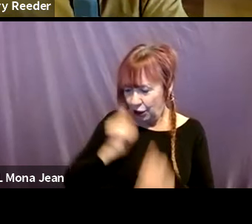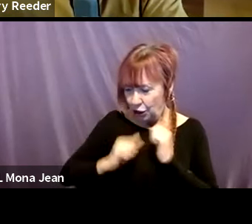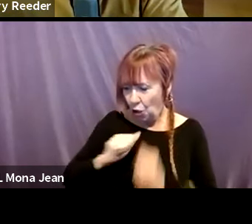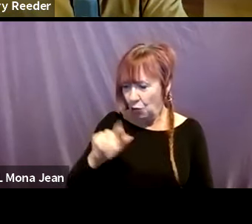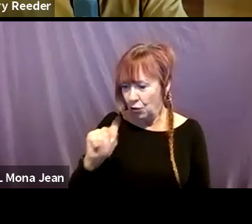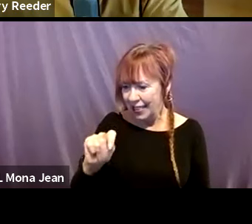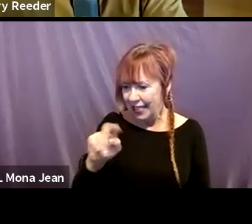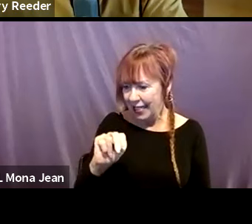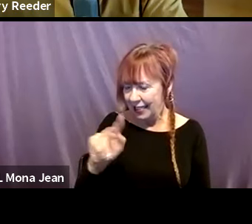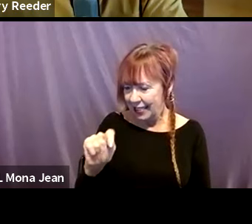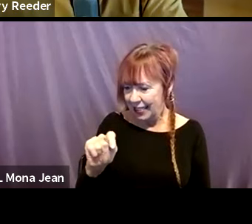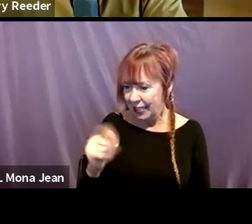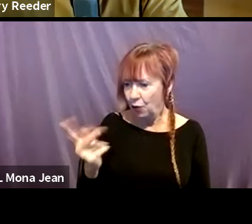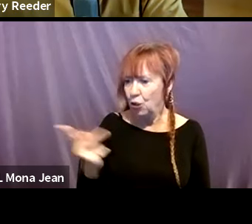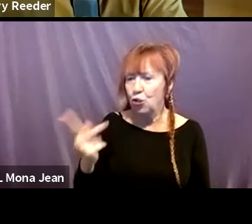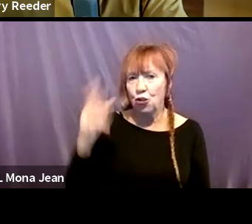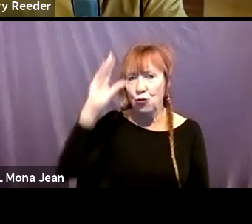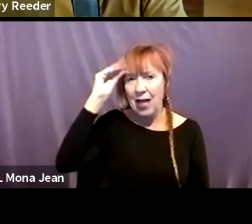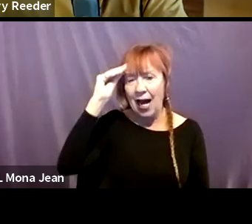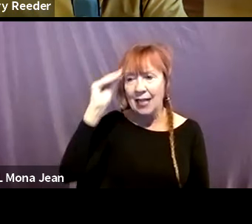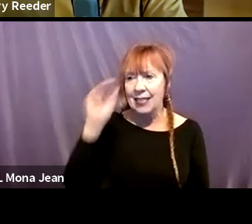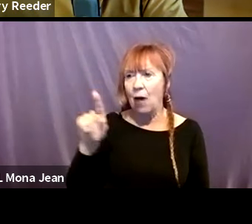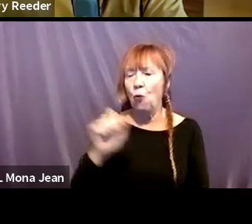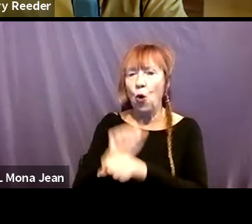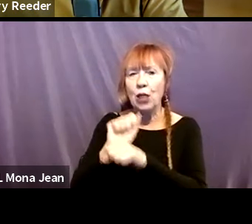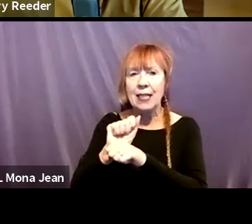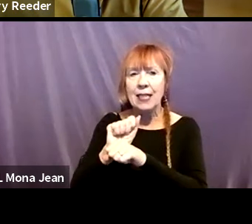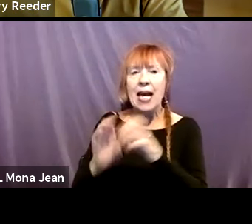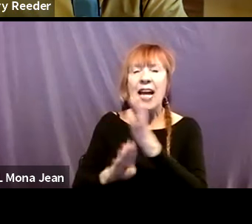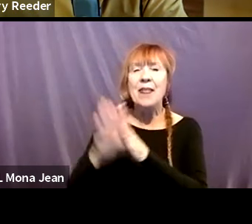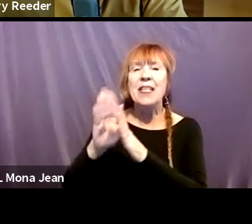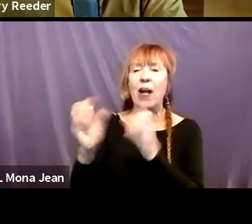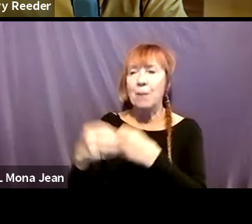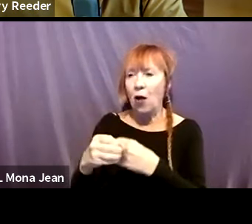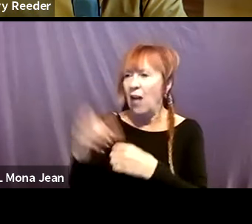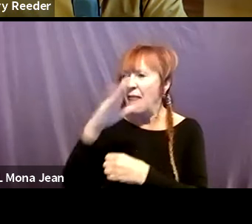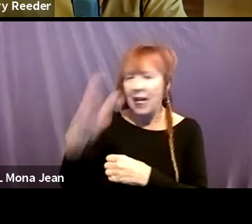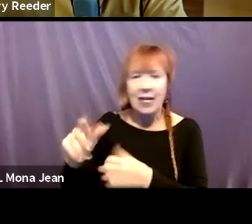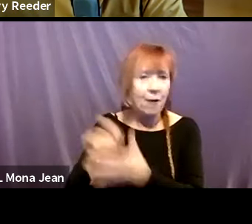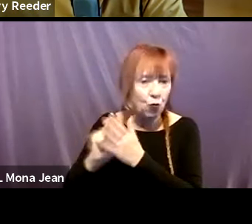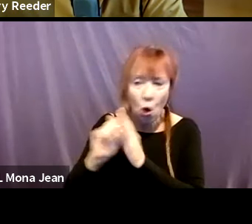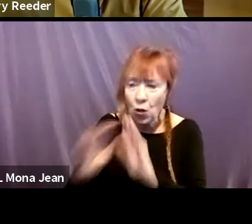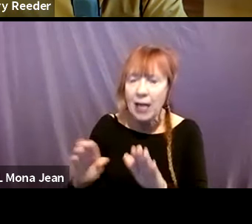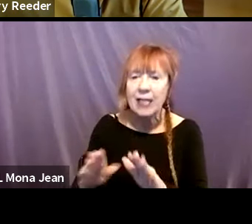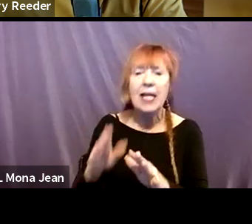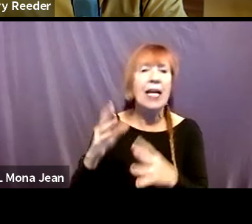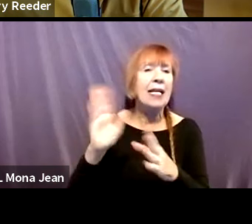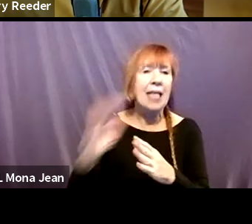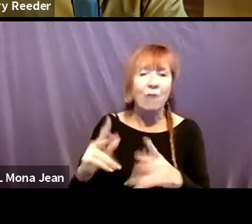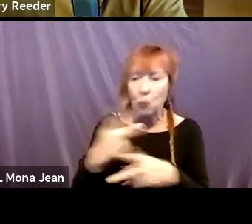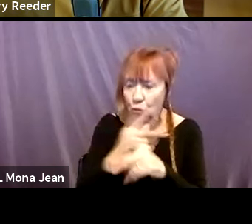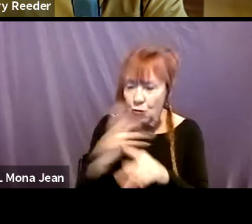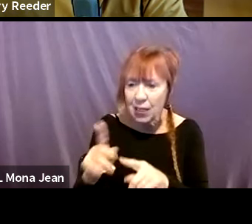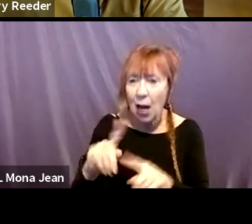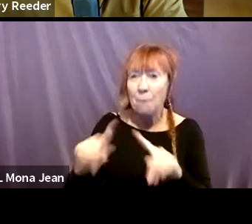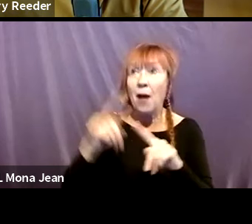who worked in the Development Office, never written anything, or never produced anything, and they came up with this idea,